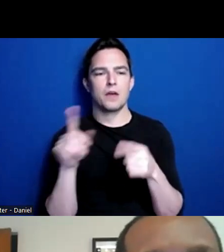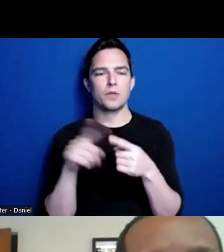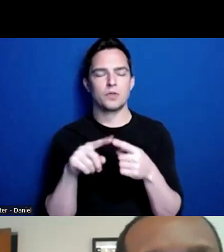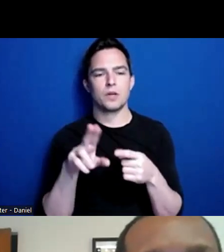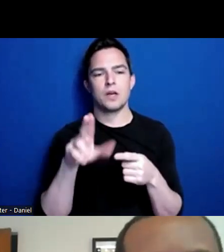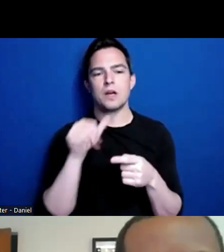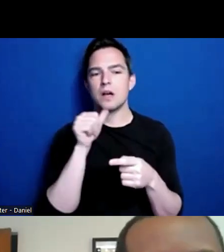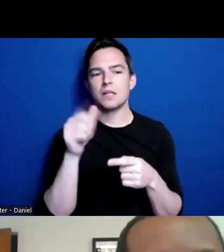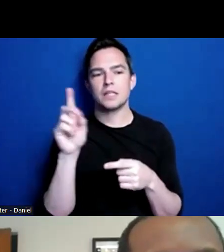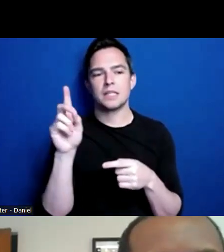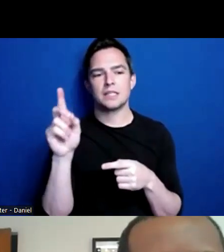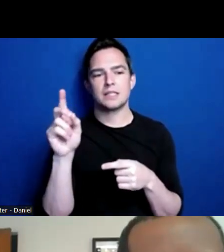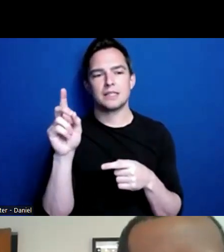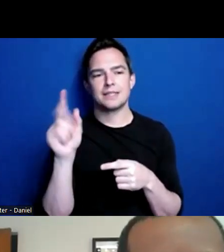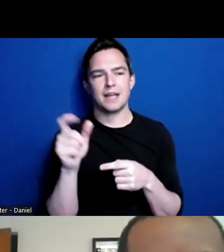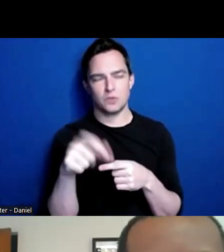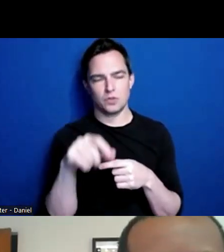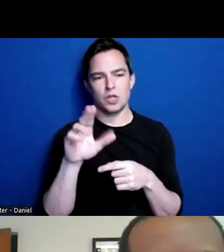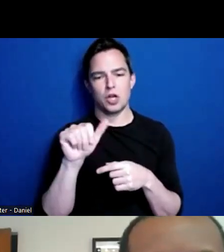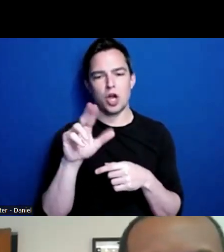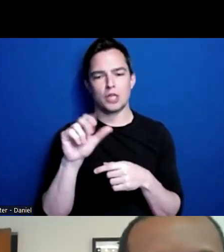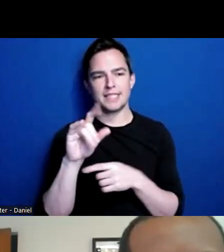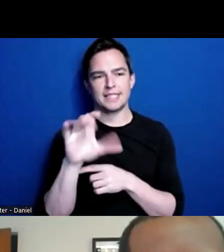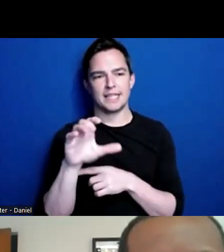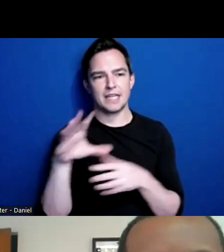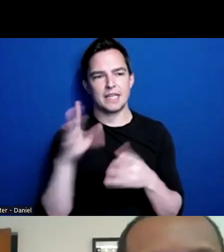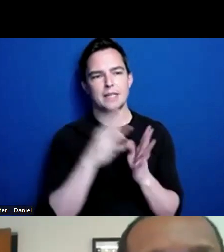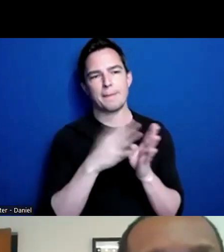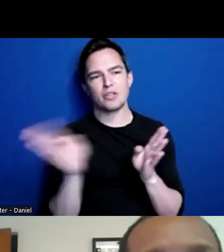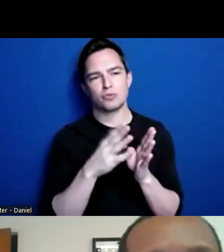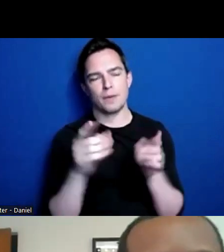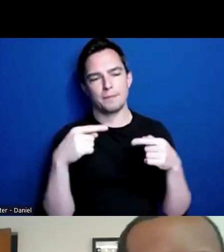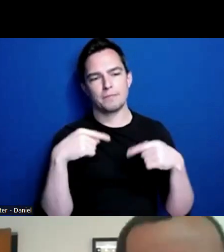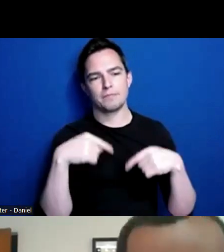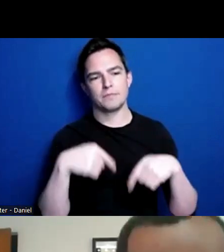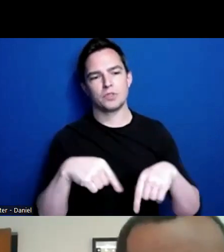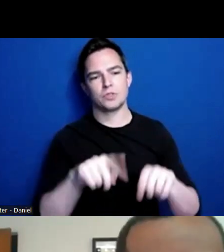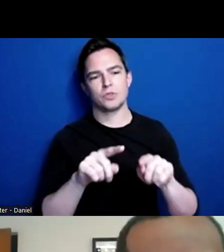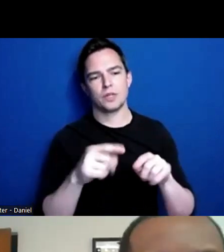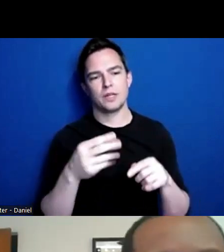autism spectrum disorder throughout my elementary, middle school and high school up to undergrad,